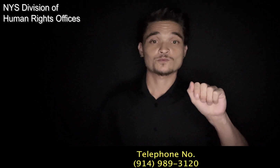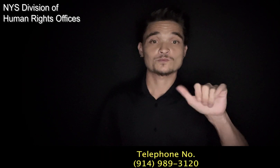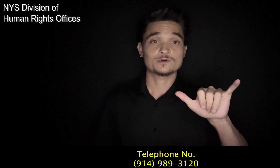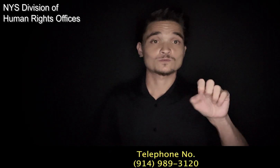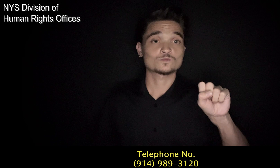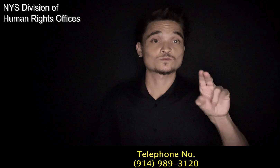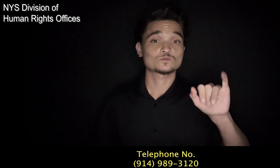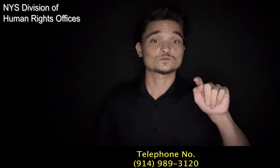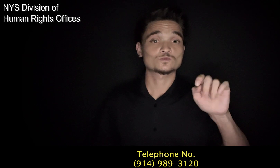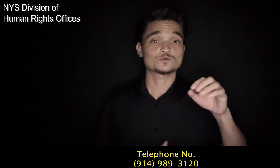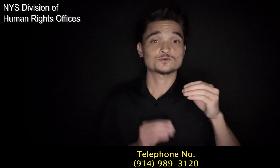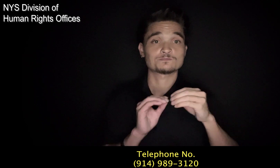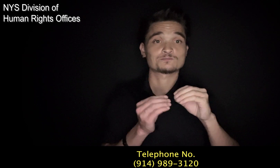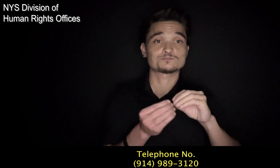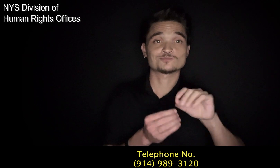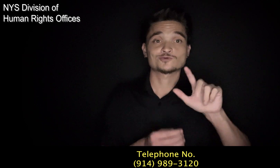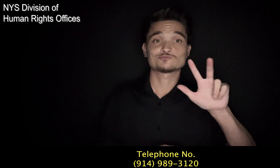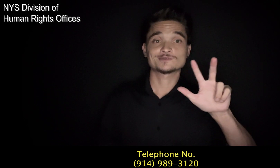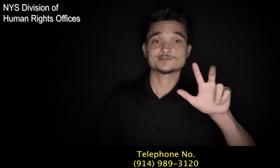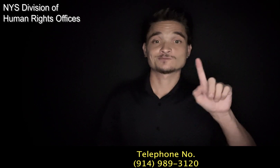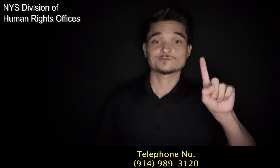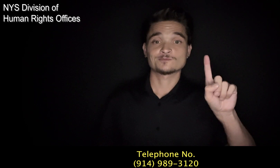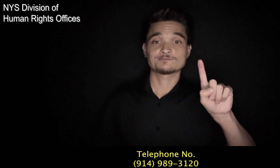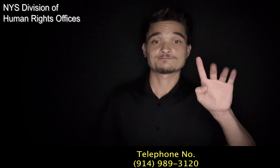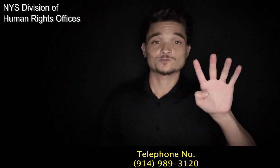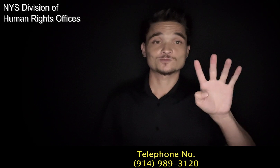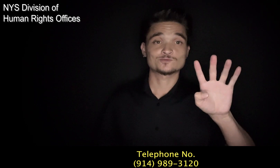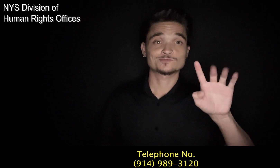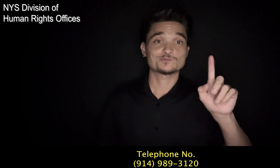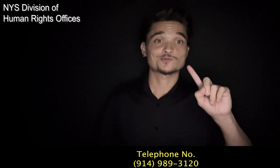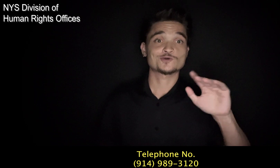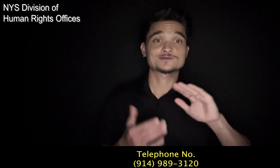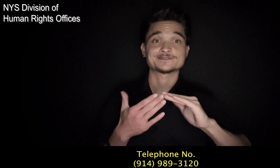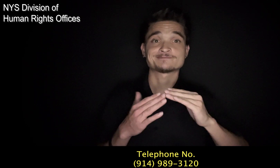Telephone No. (914) 989-3120